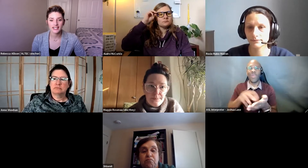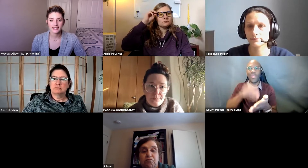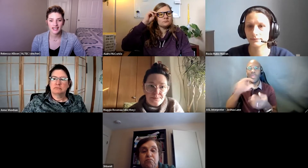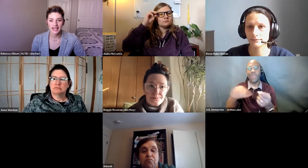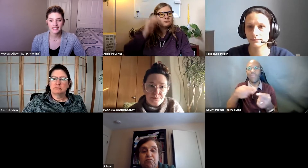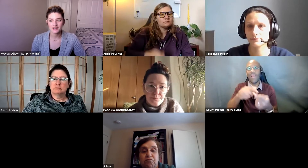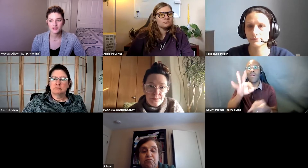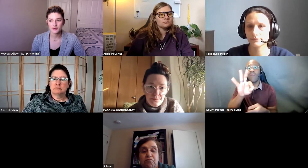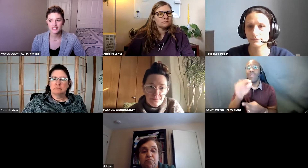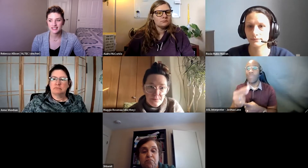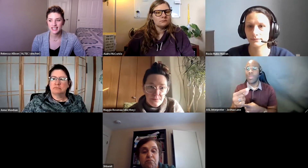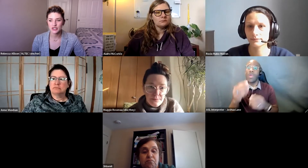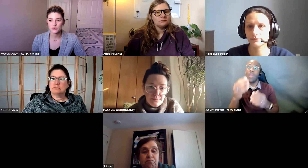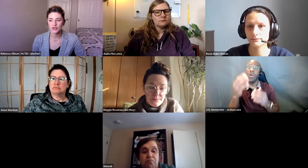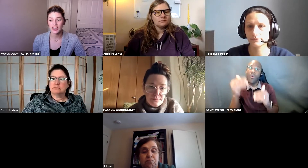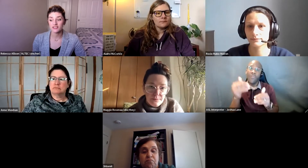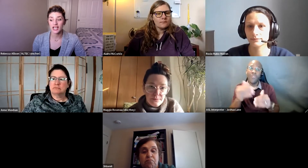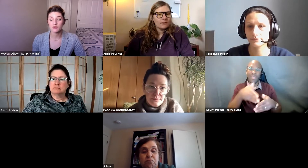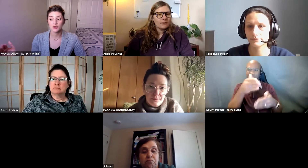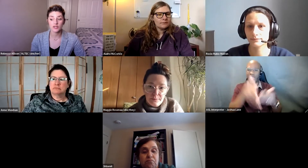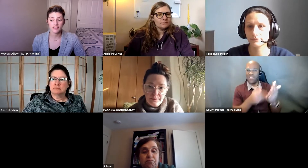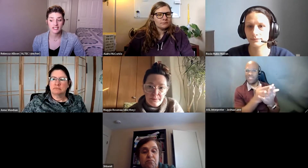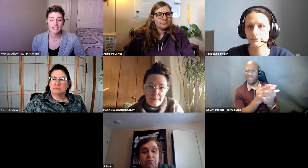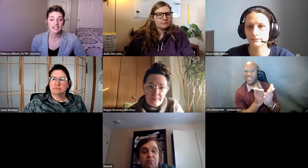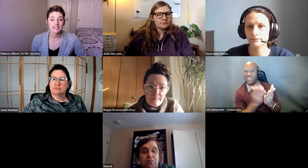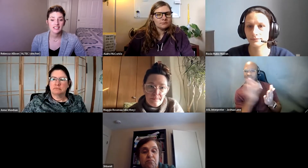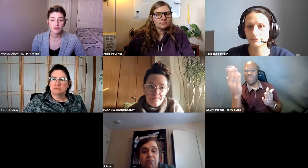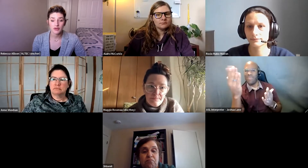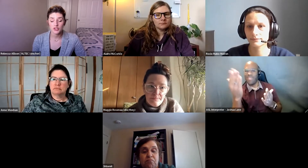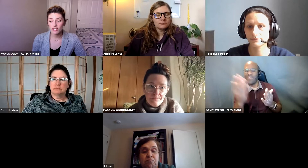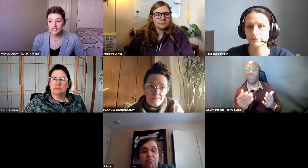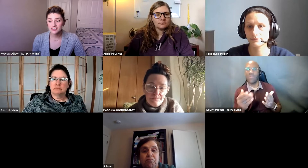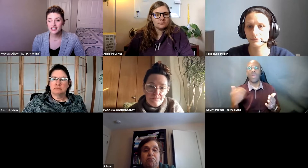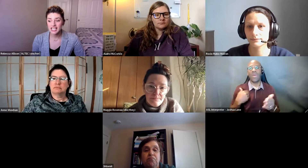at the end of the presentation we'll have time to revisit some of those questions that came